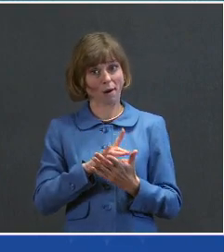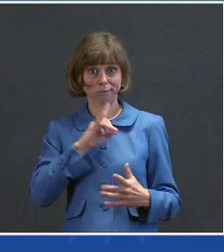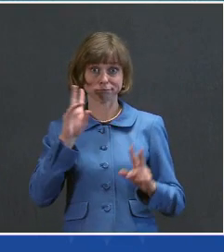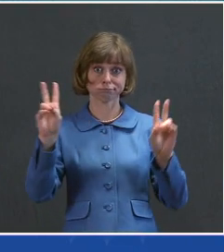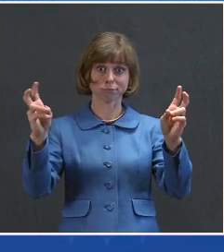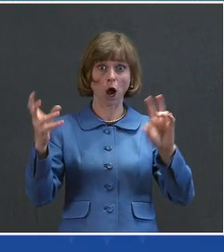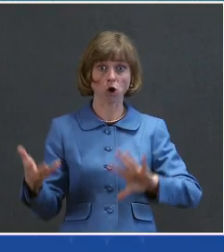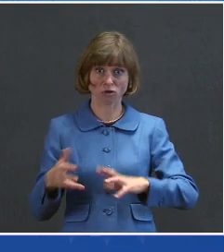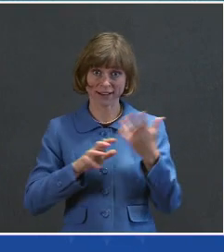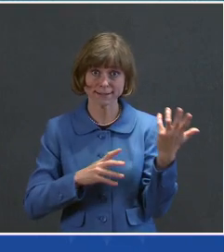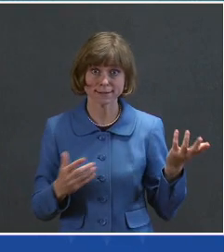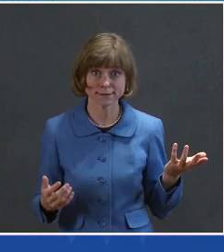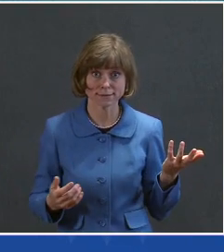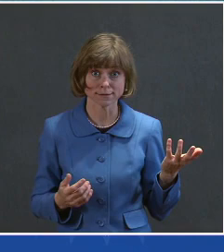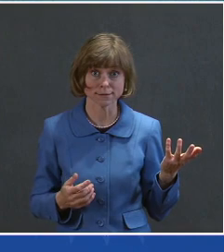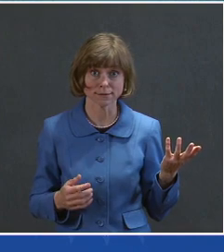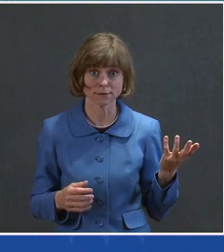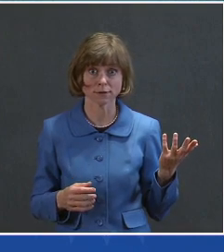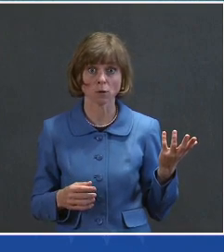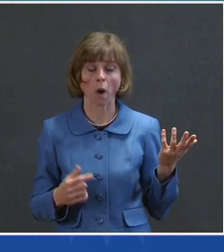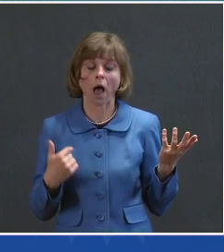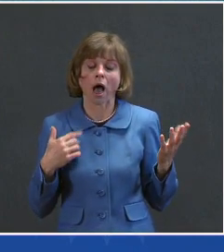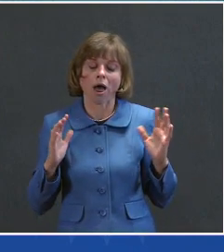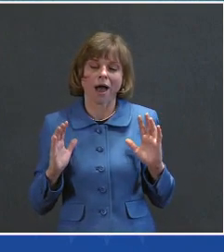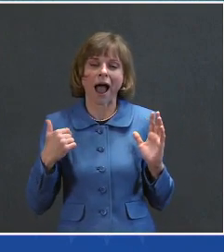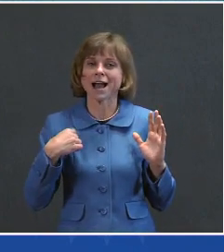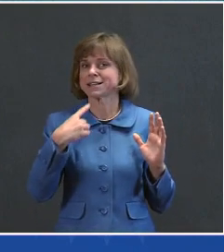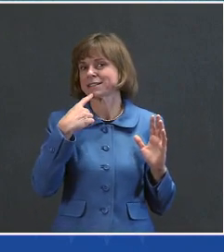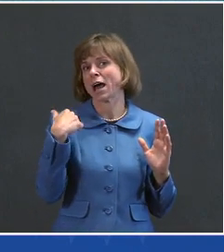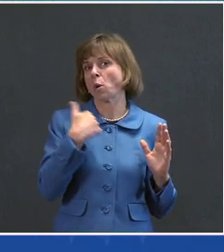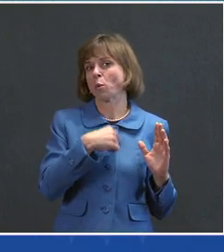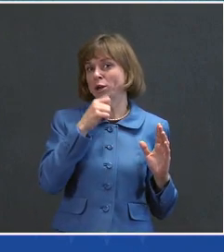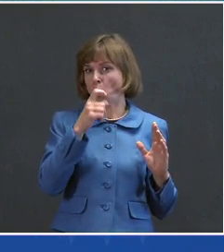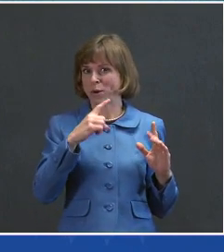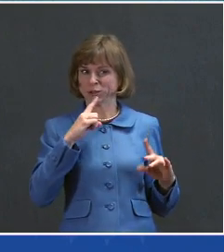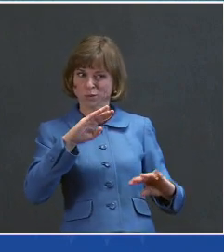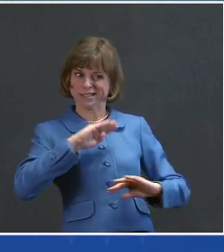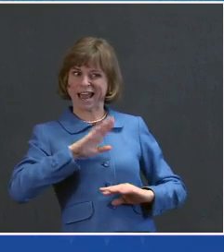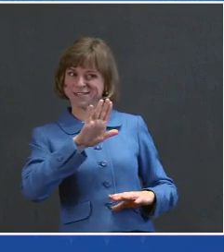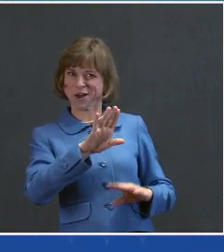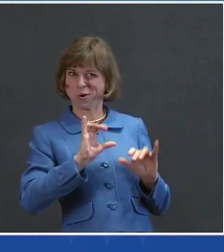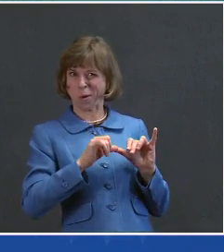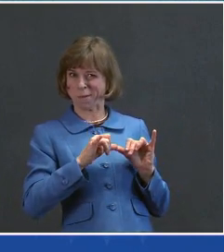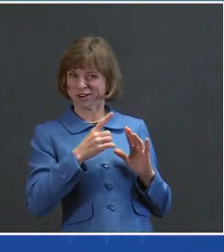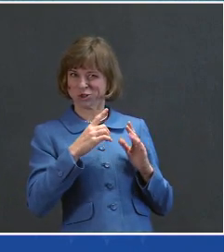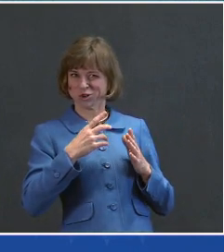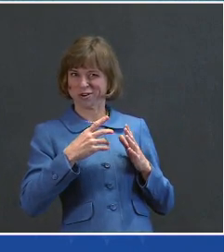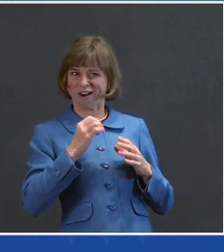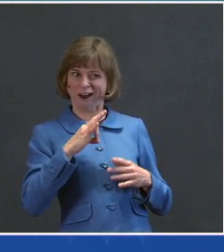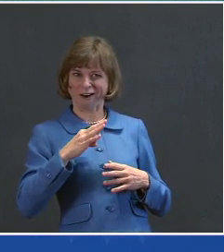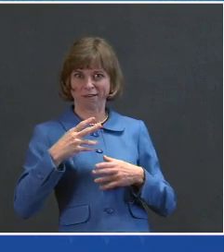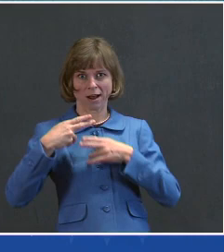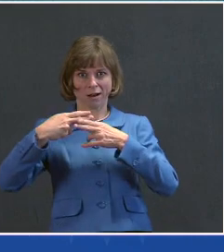Ms. Psaki: Well, I would say I don't think we need to meet your bar of what we need to call it. We had the Secretary of Homeland Security